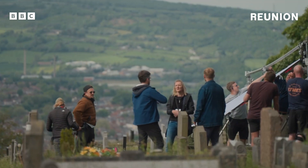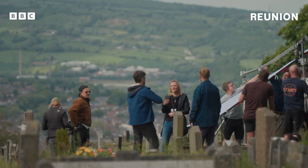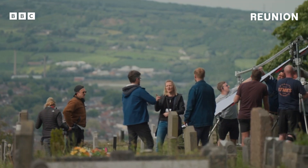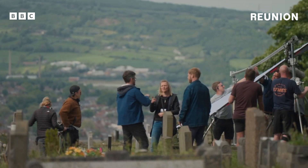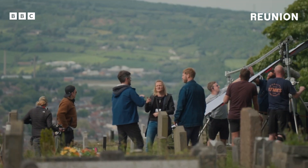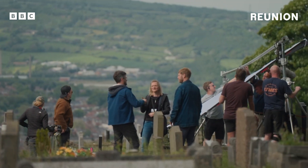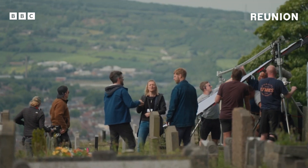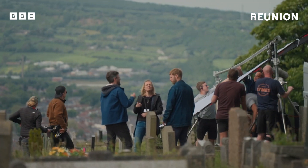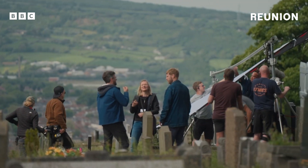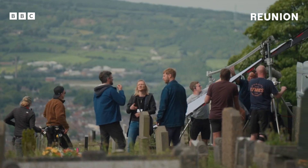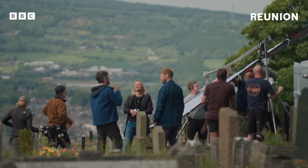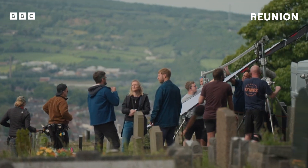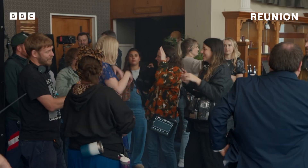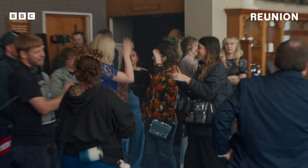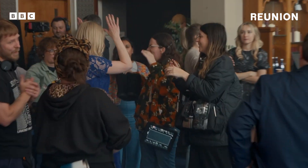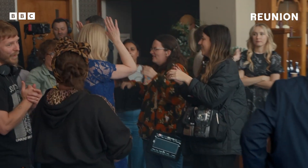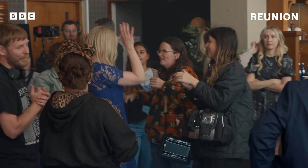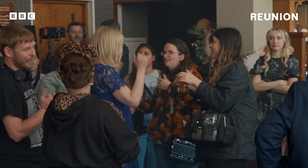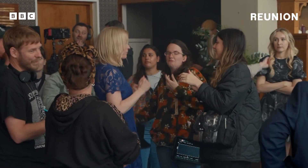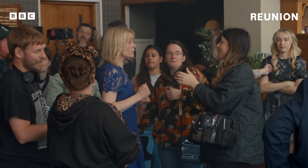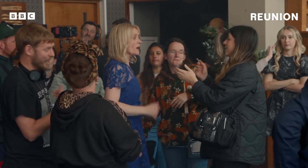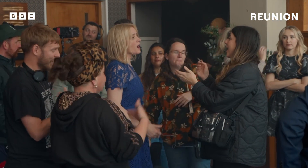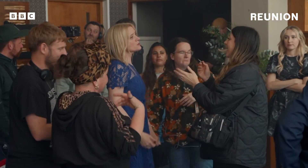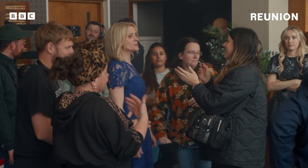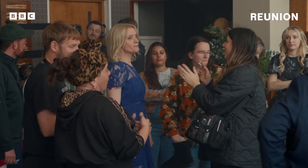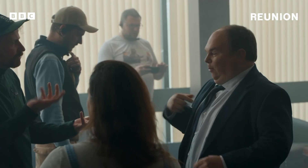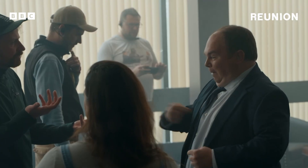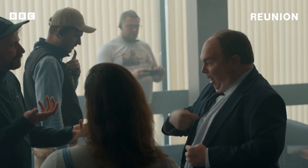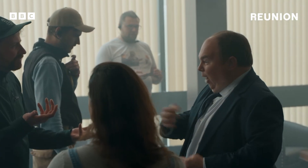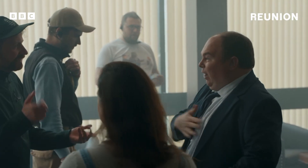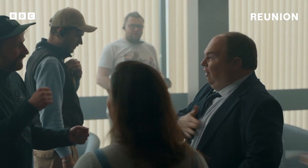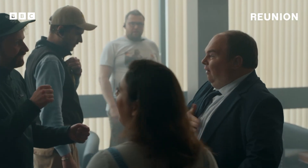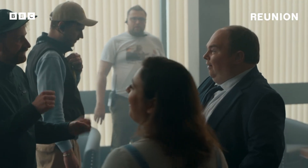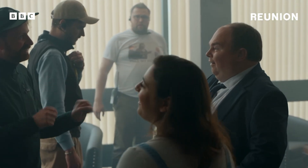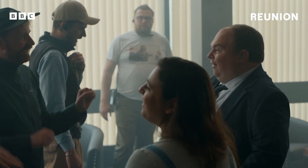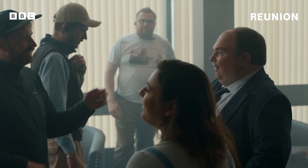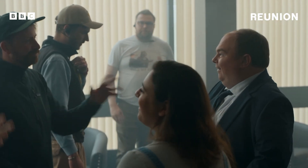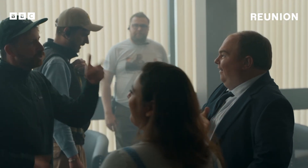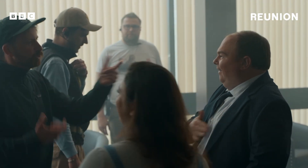We took a lot of advice over through the whole production period because there are lots of things to take into consideration.